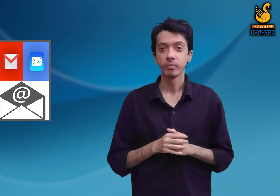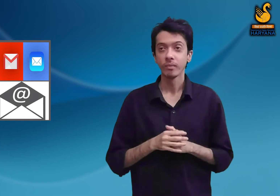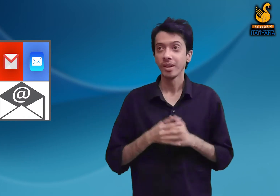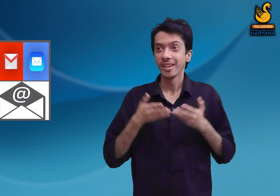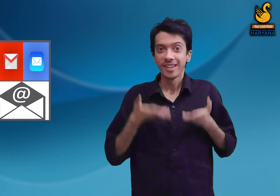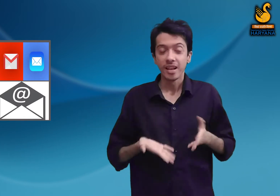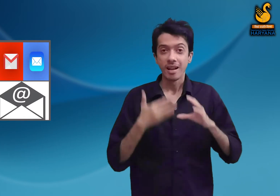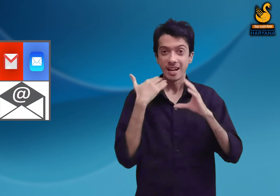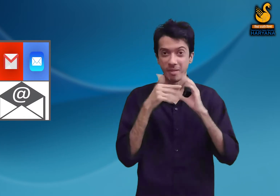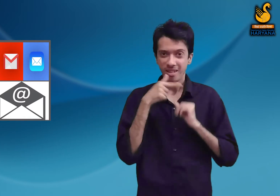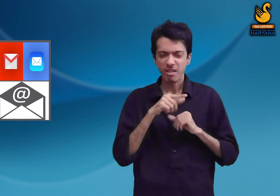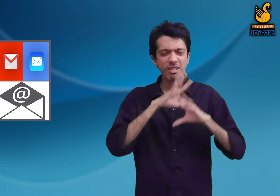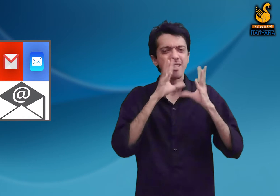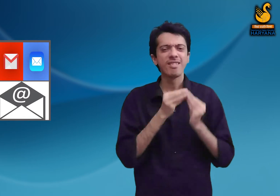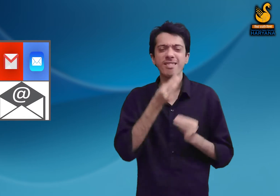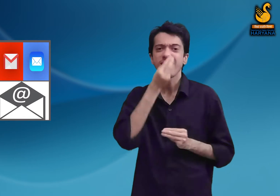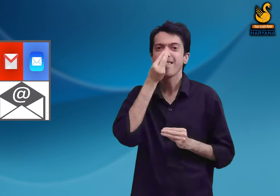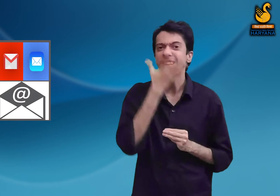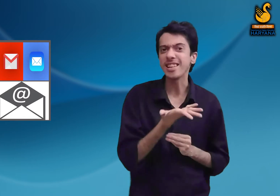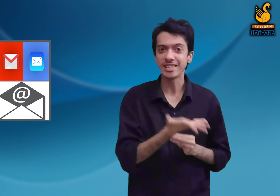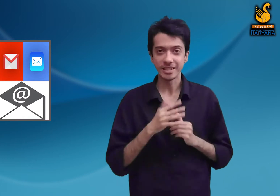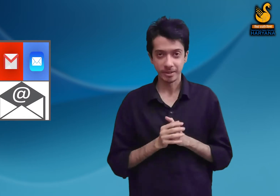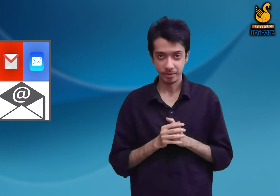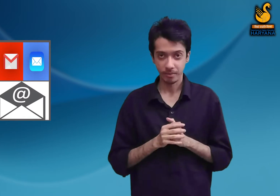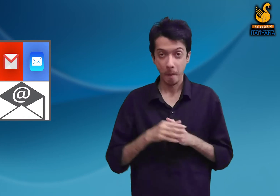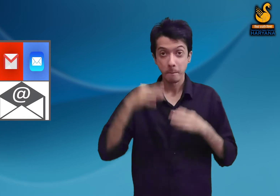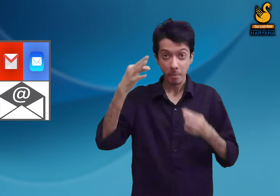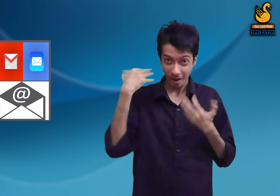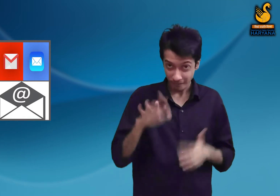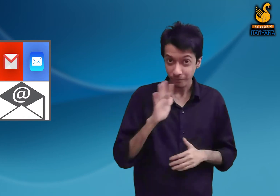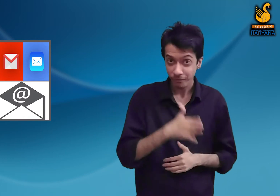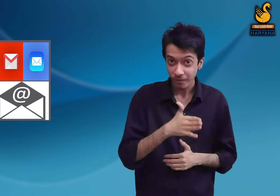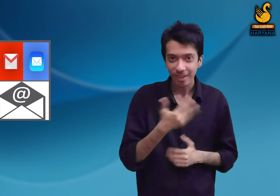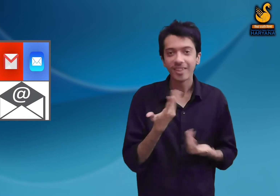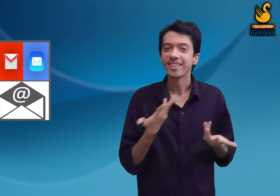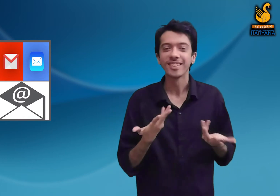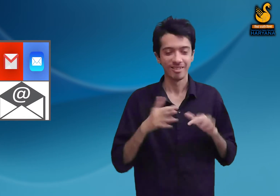Emails have made the communication very easy. Do we use paper to write an email? No.